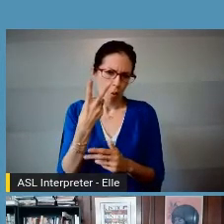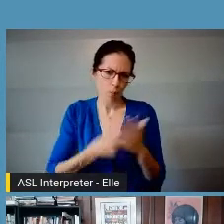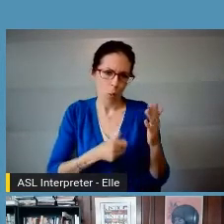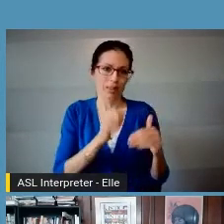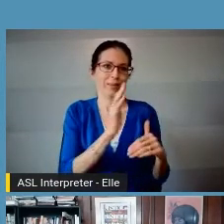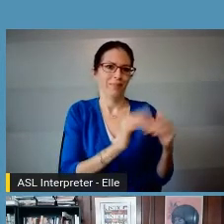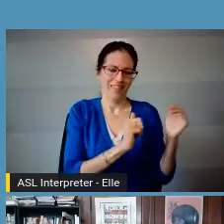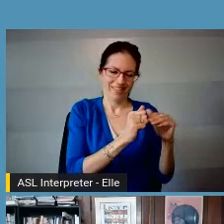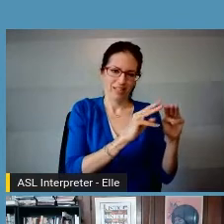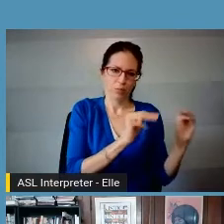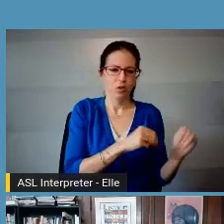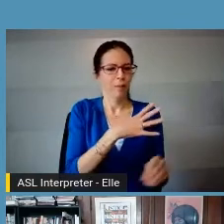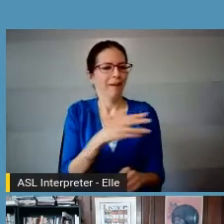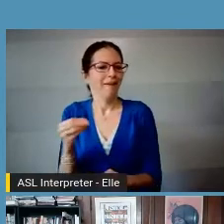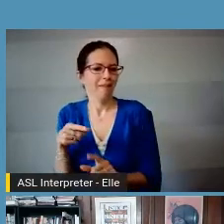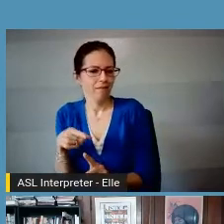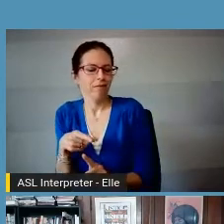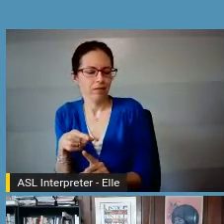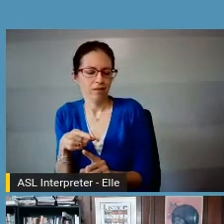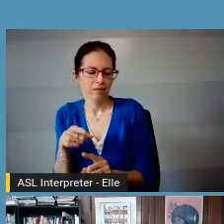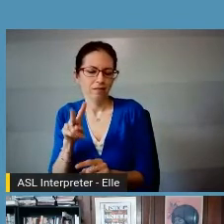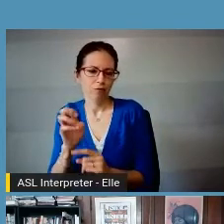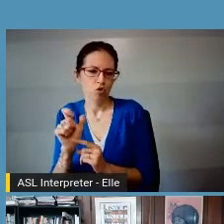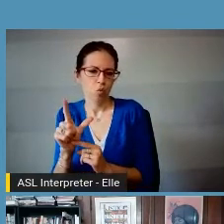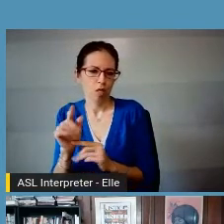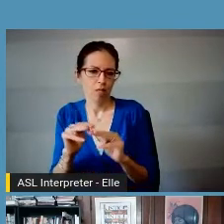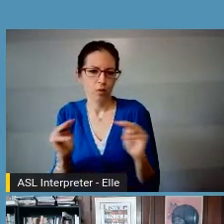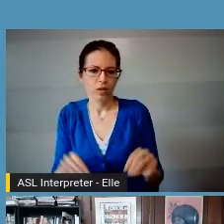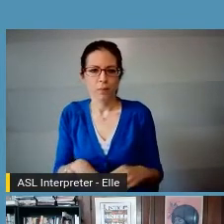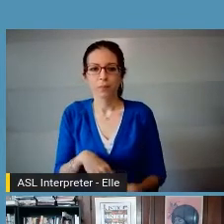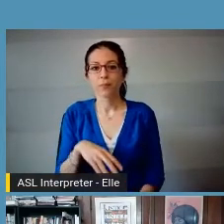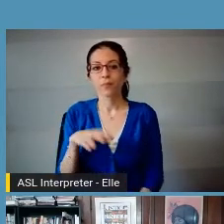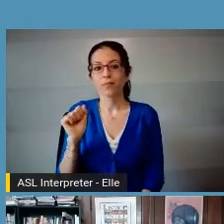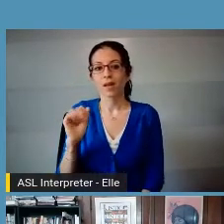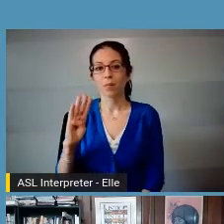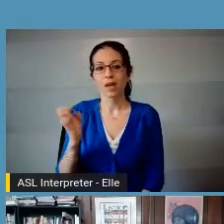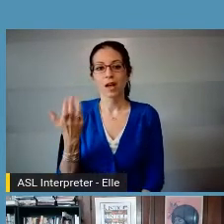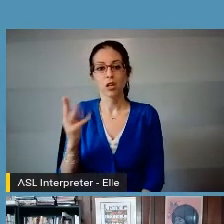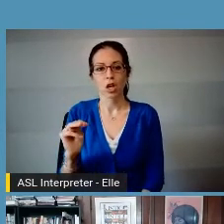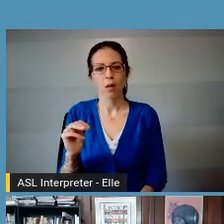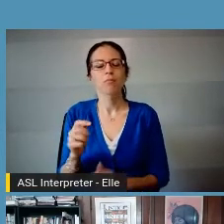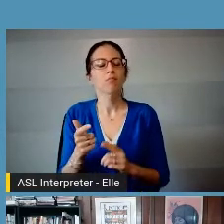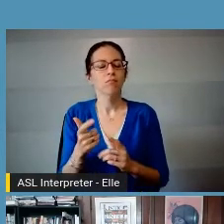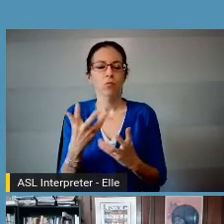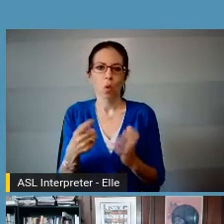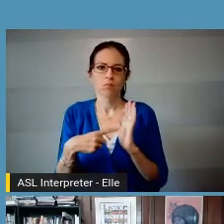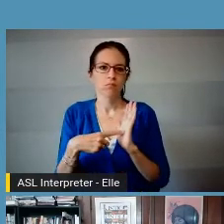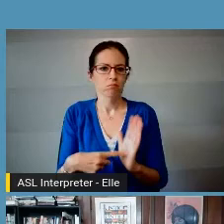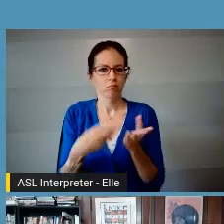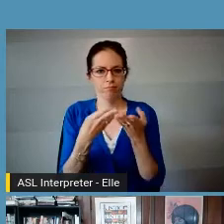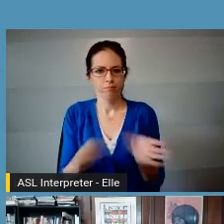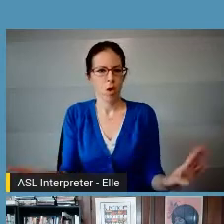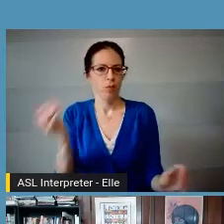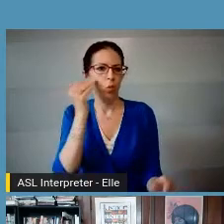It's built a public awareness of the hump the legacy of slavery and Jim Crow in America